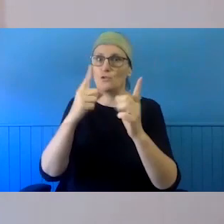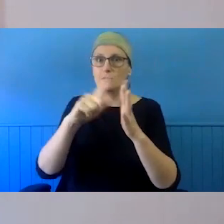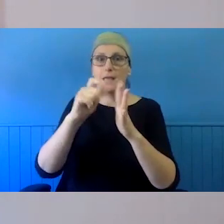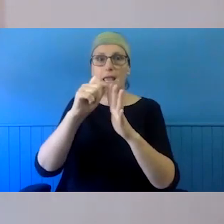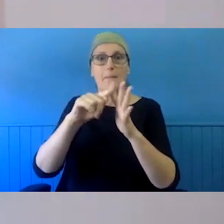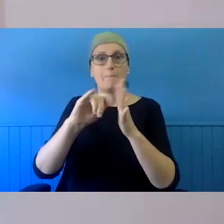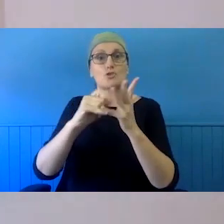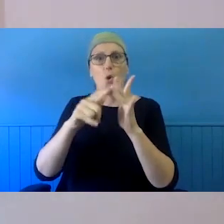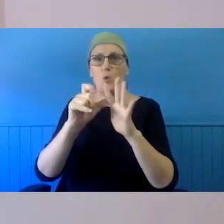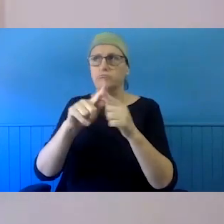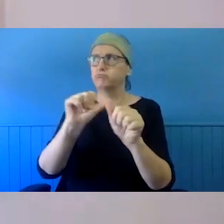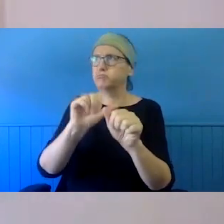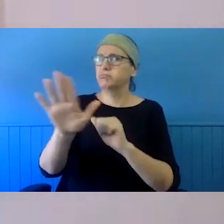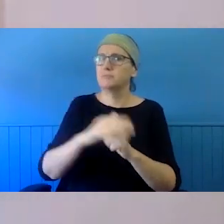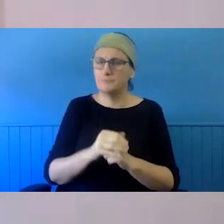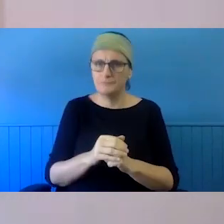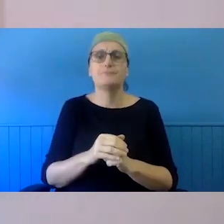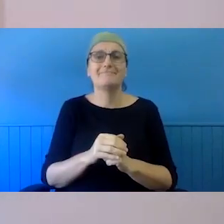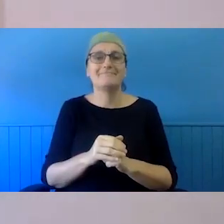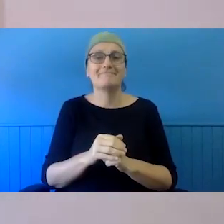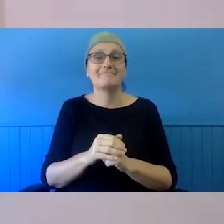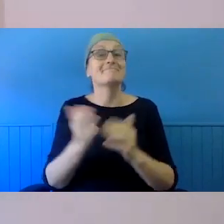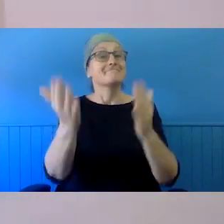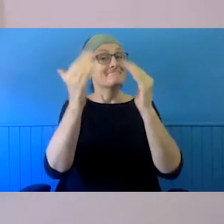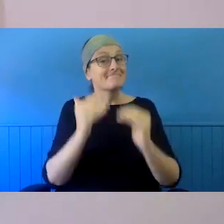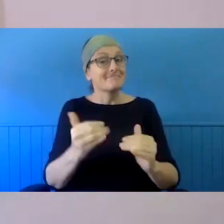introduce our guest for today. Currently on screen is a PowerPoint